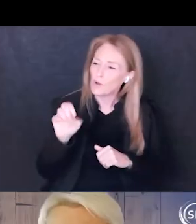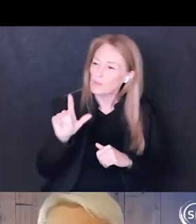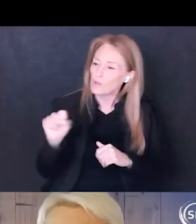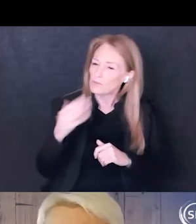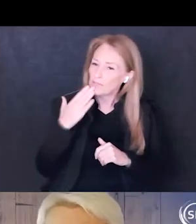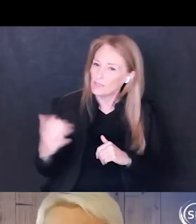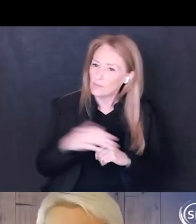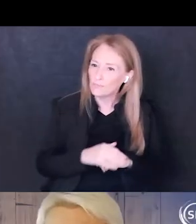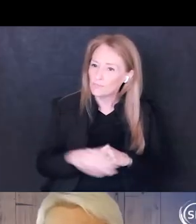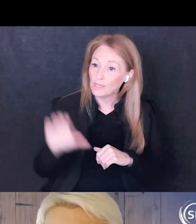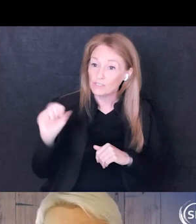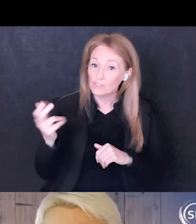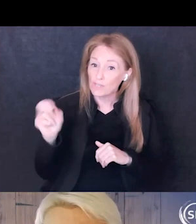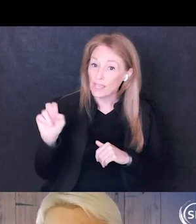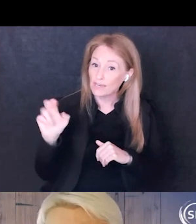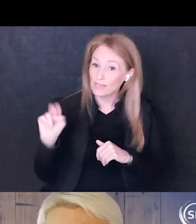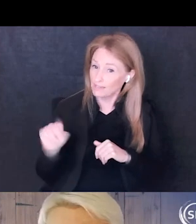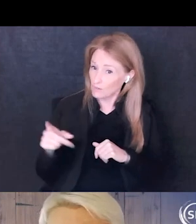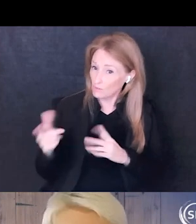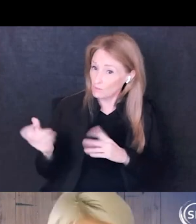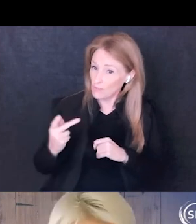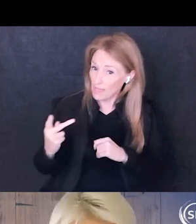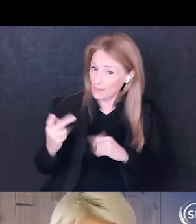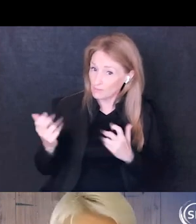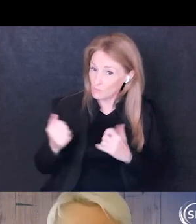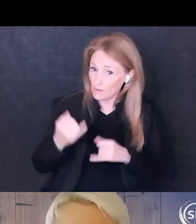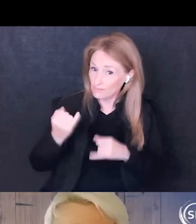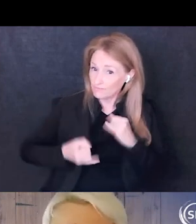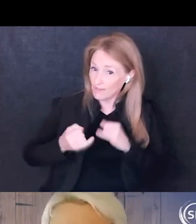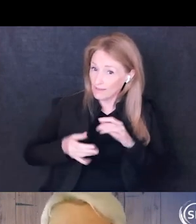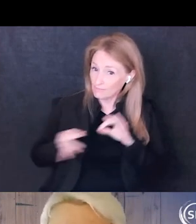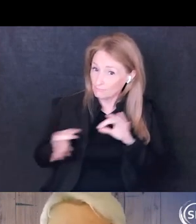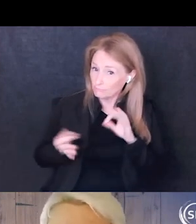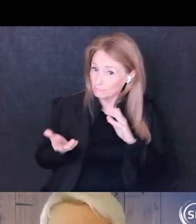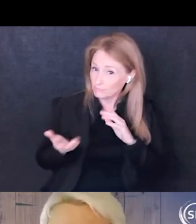SHANNON, YOU WANT TO SAY ANY FINAL WORDS? OKAY.